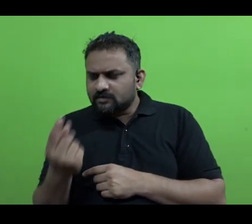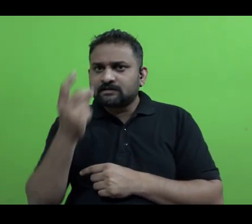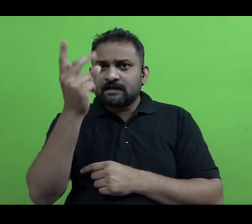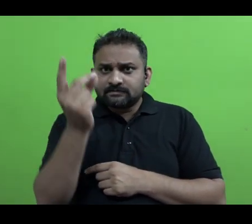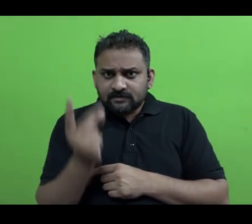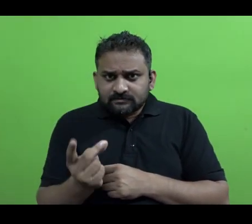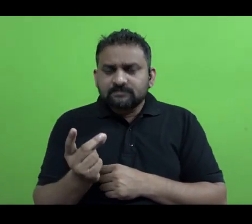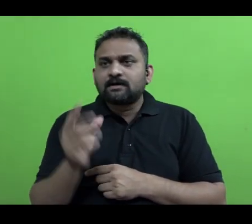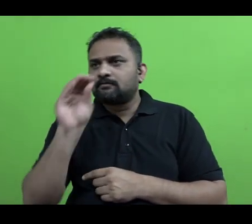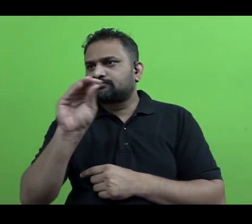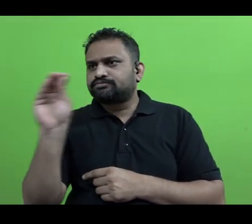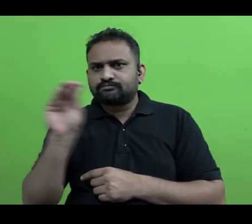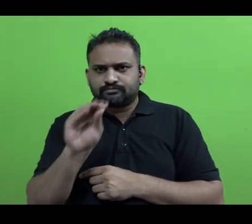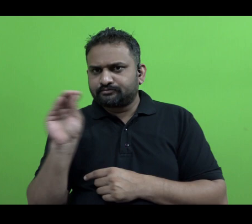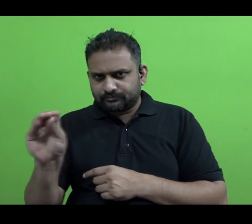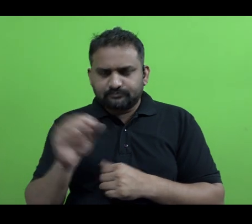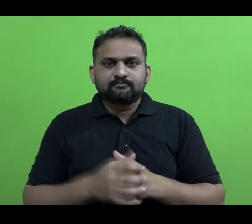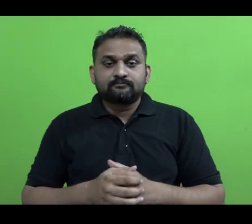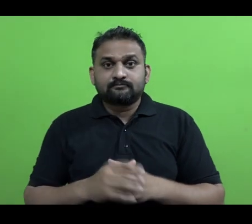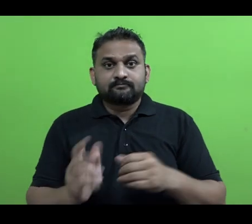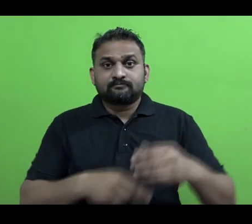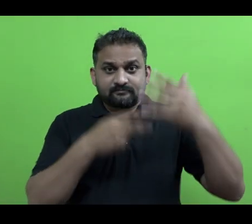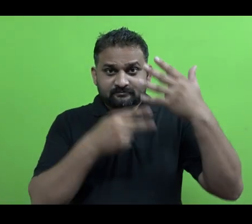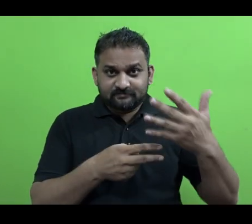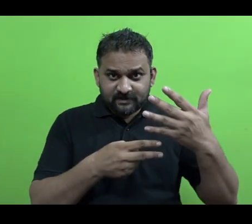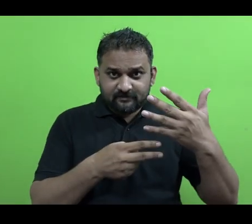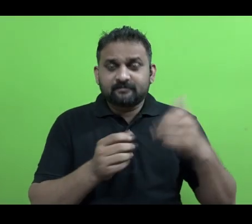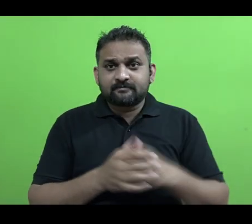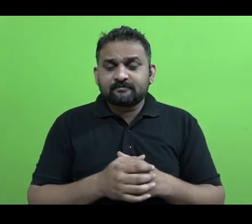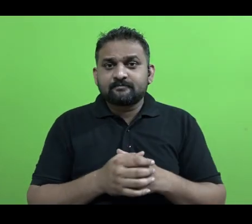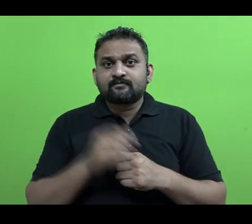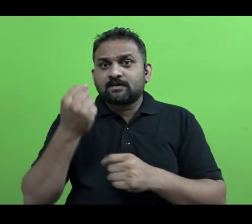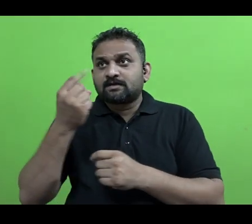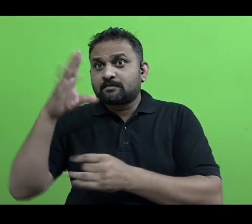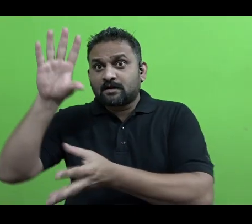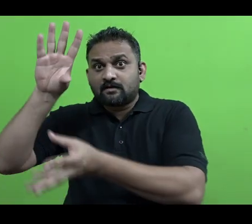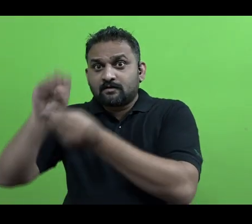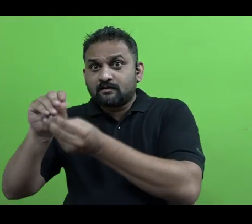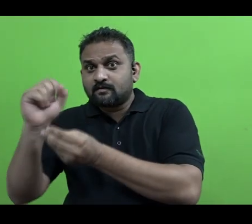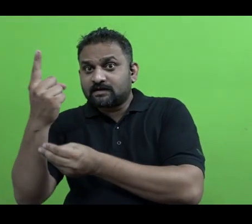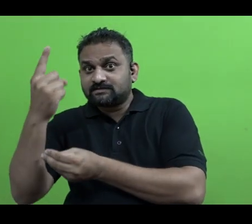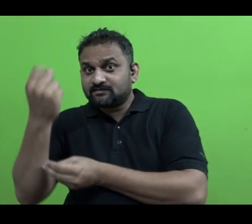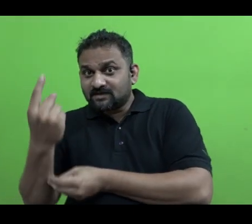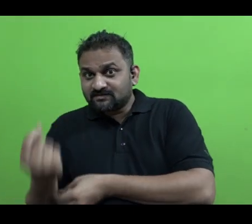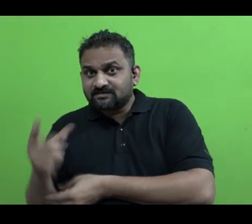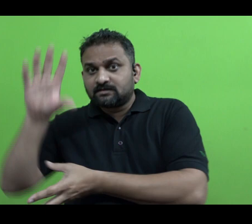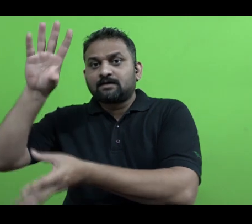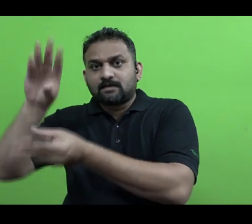to the place values in the grid. Step 7 add the numbers in the units place.